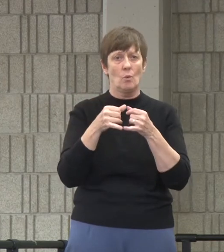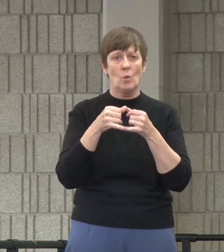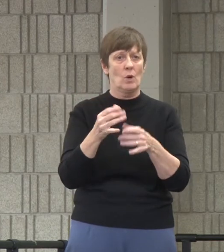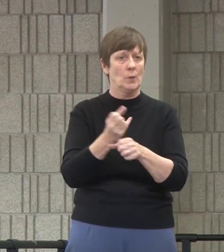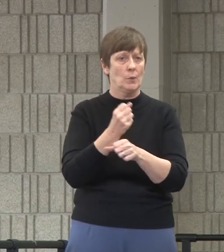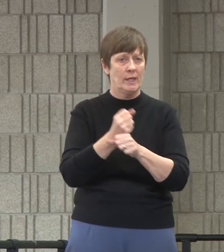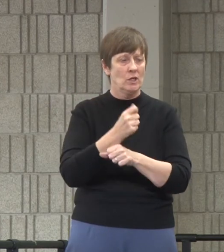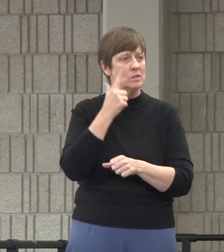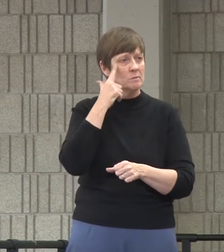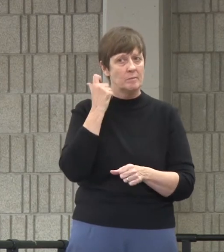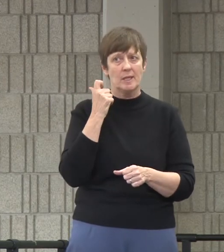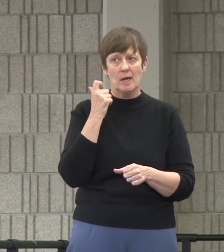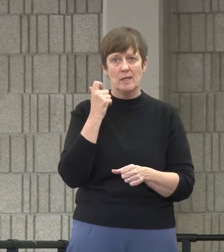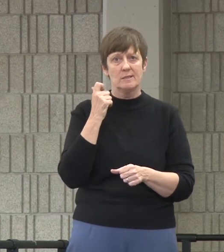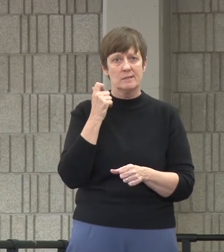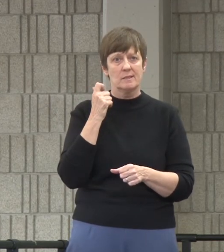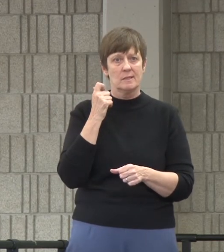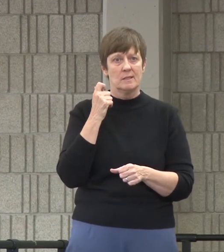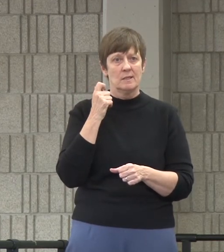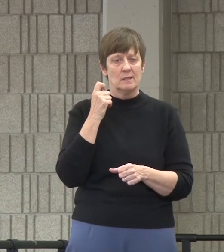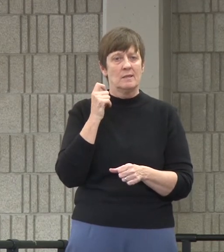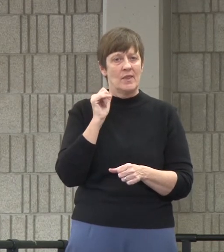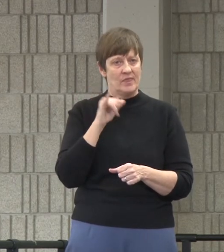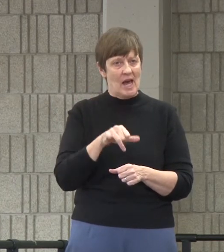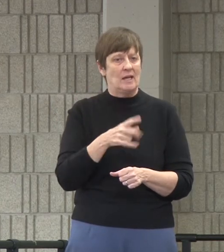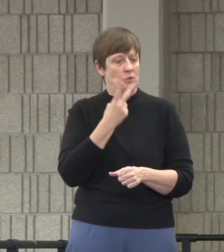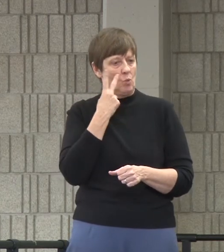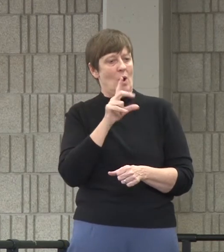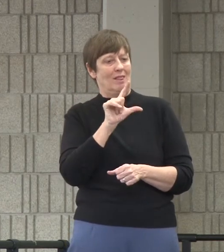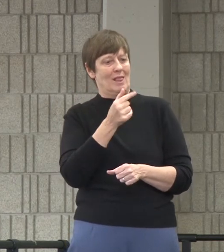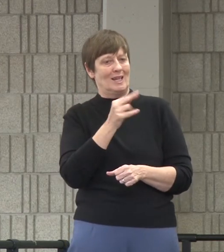because this is what lead the seers in action.